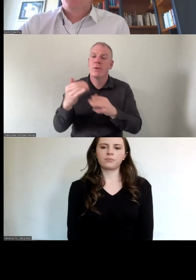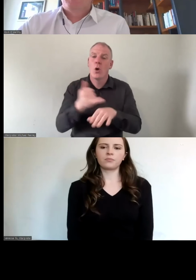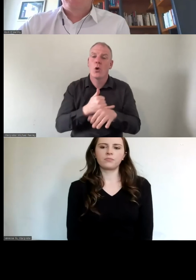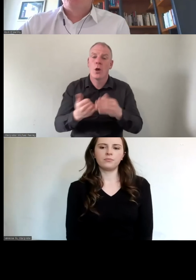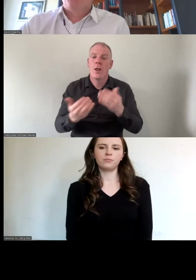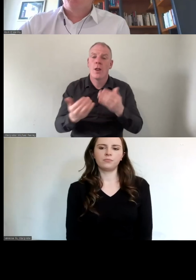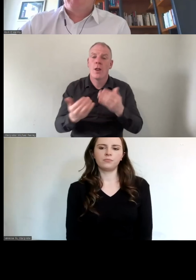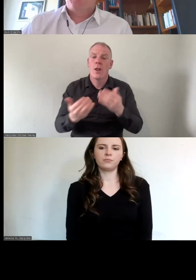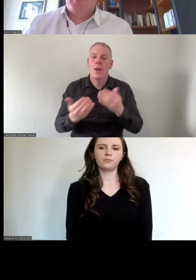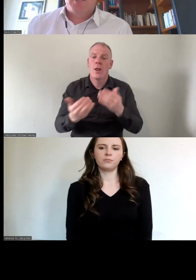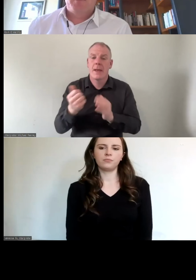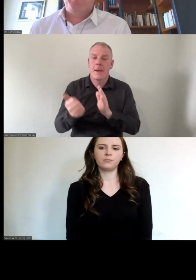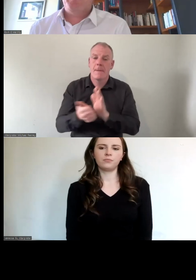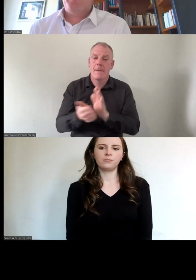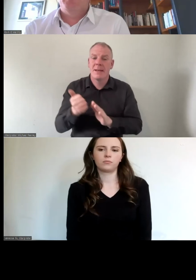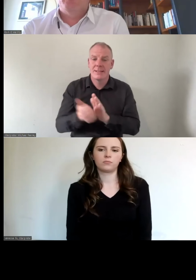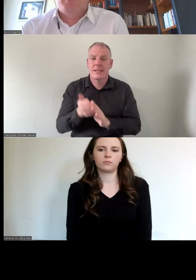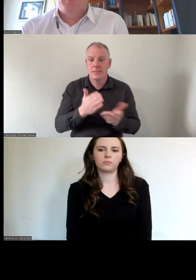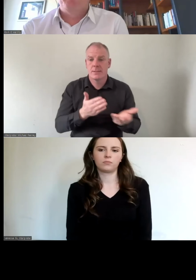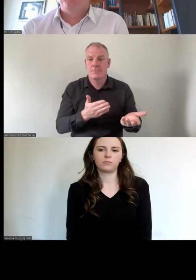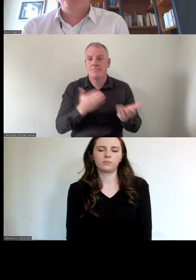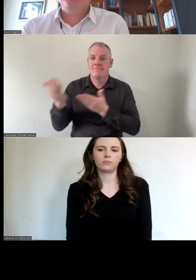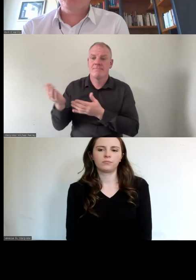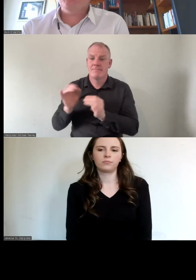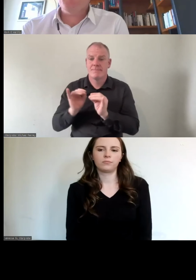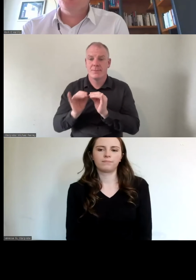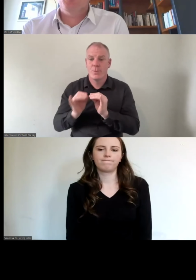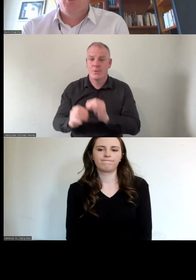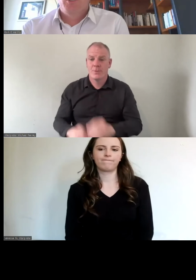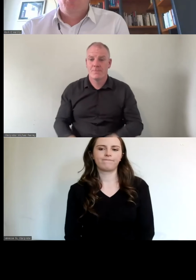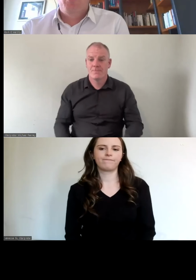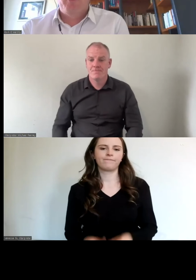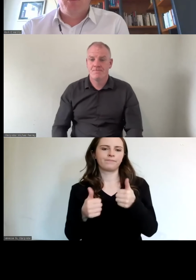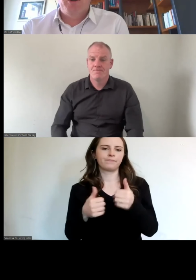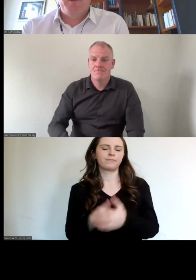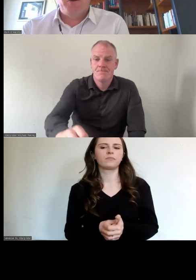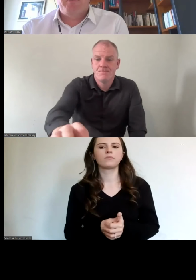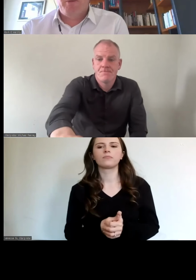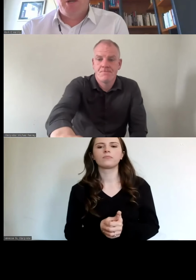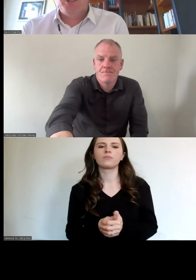Some other aspects here — so provide pre-visitor information,